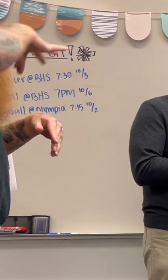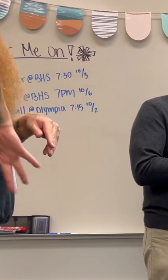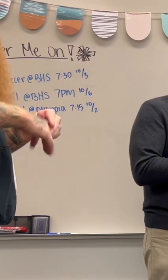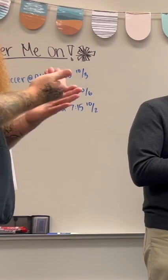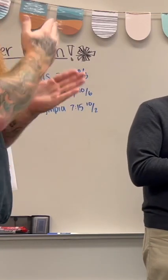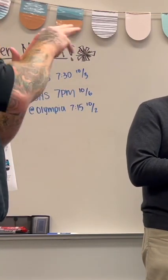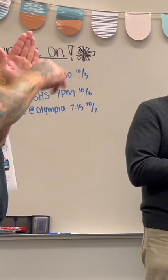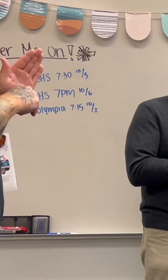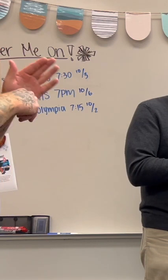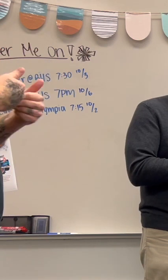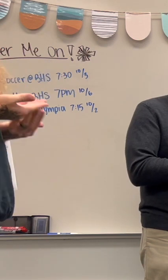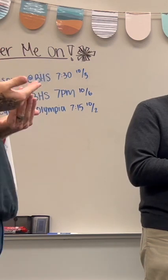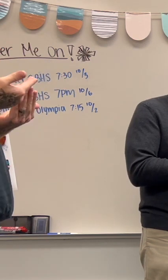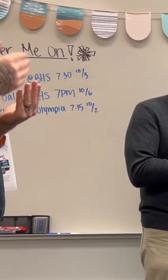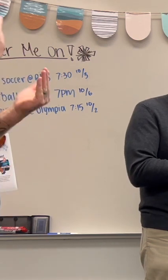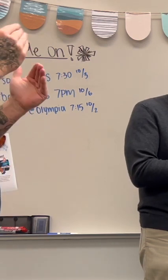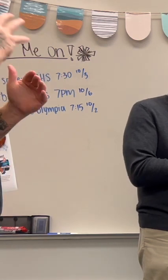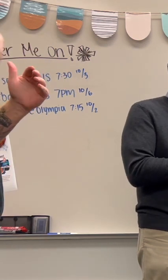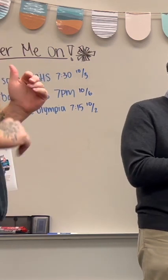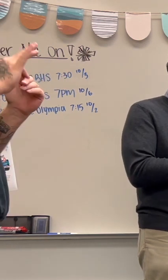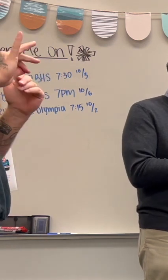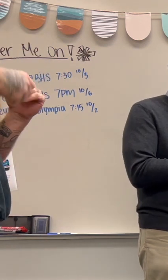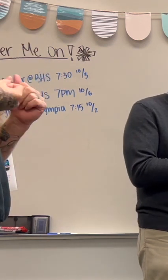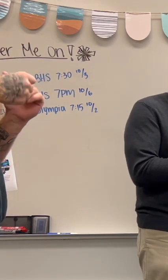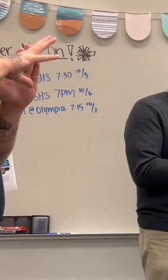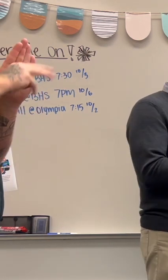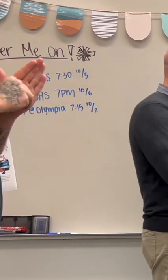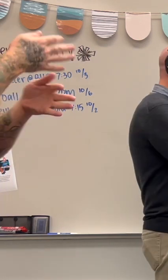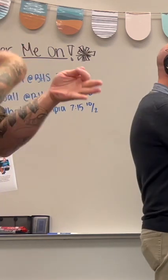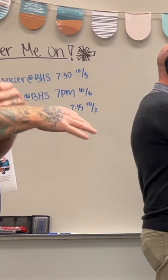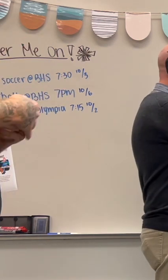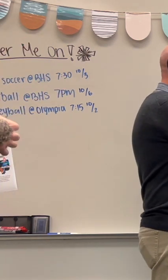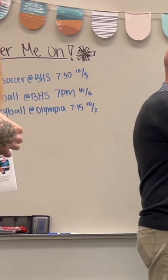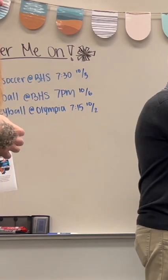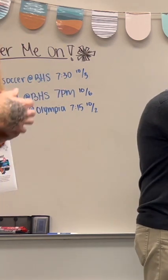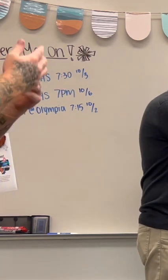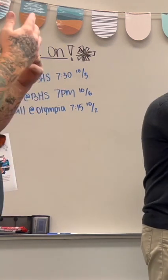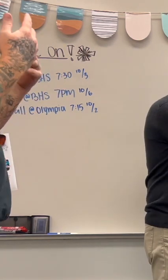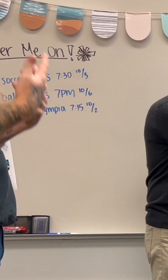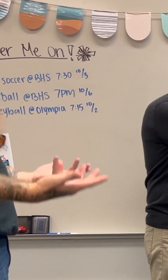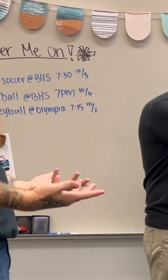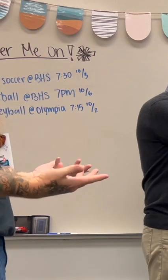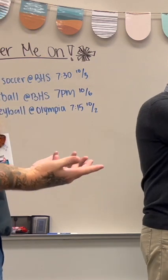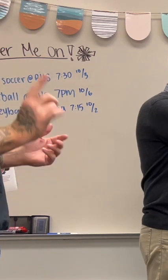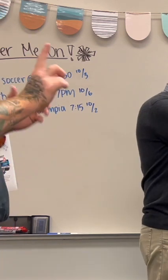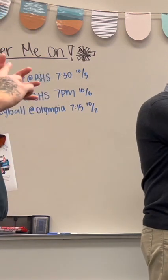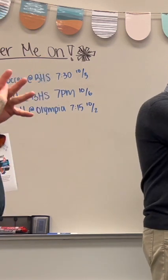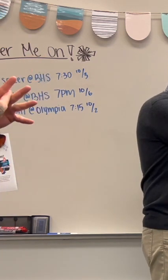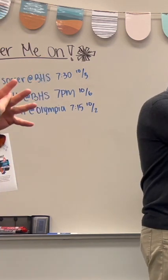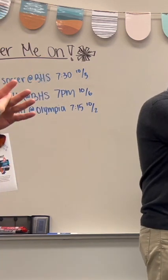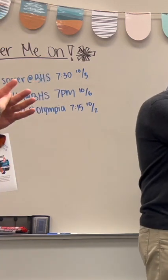new curriculum offers students over the old 1990s curriculum it replaced well where to begin um so